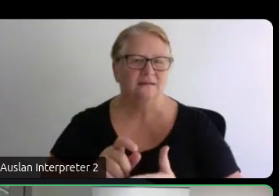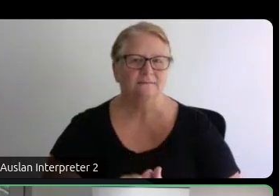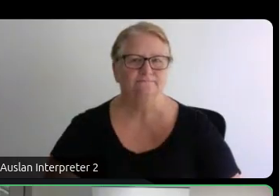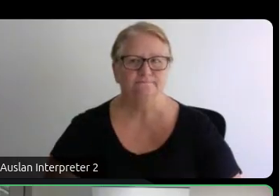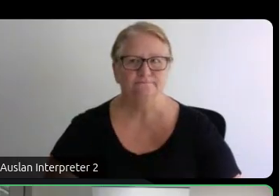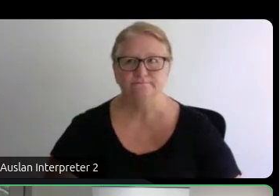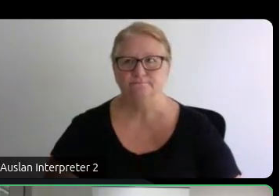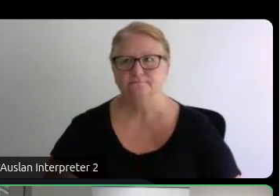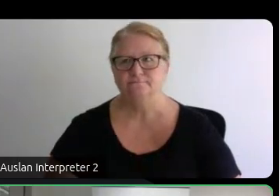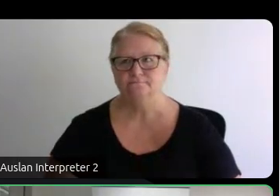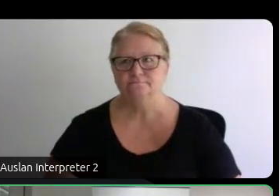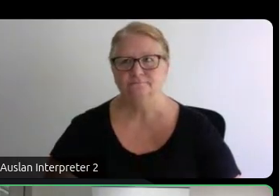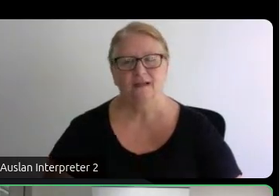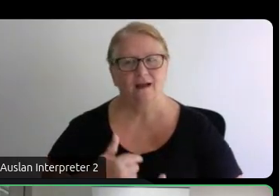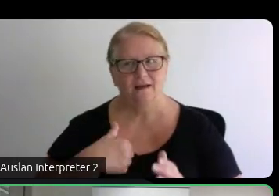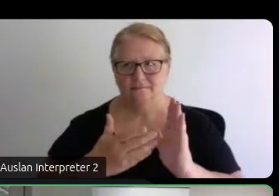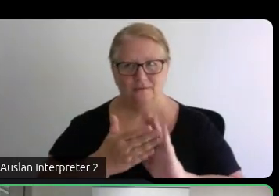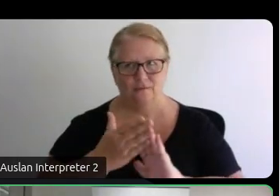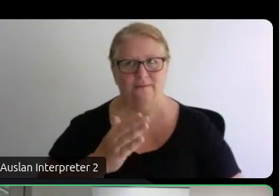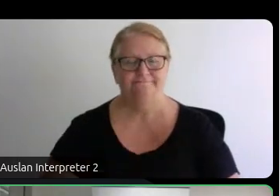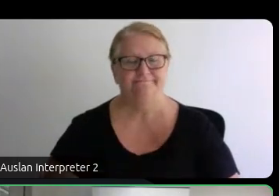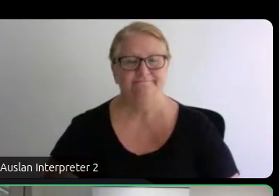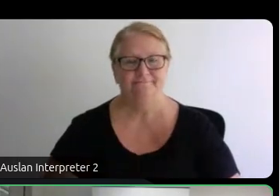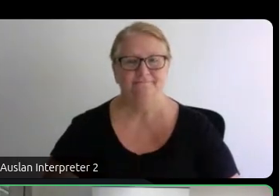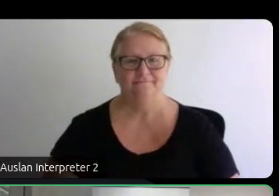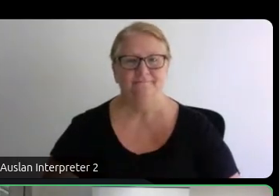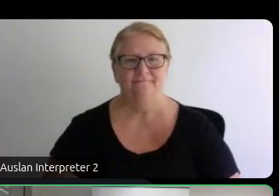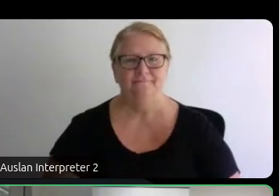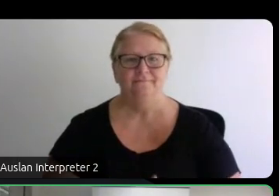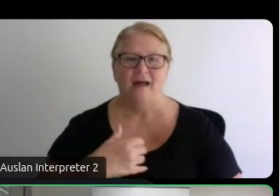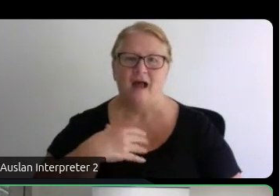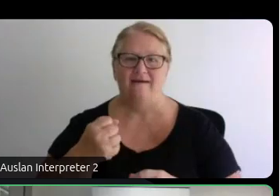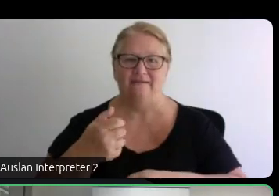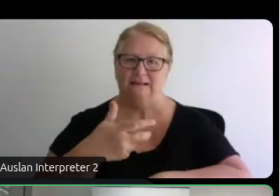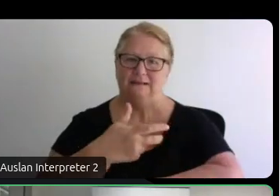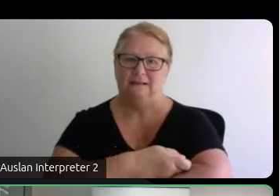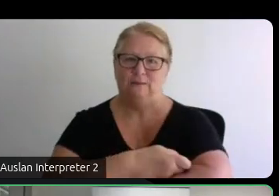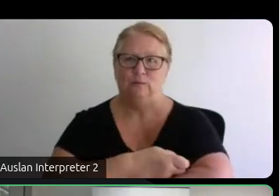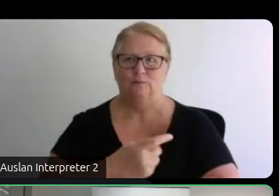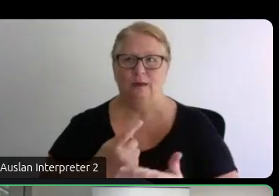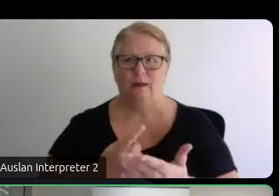one more question to you for now. So, continuing on from that question. Yeah. um like for example